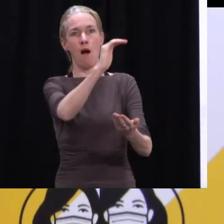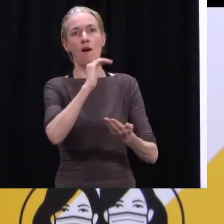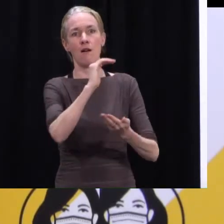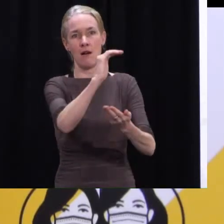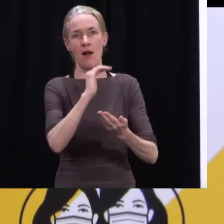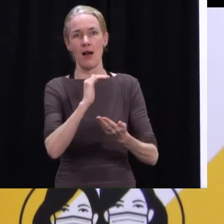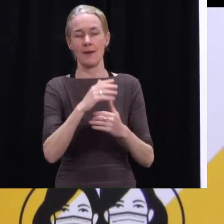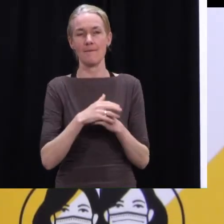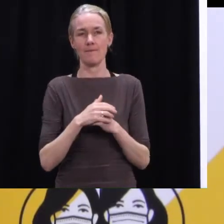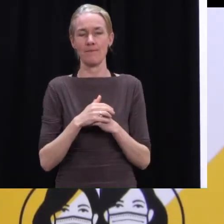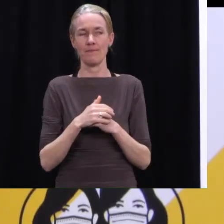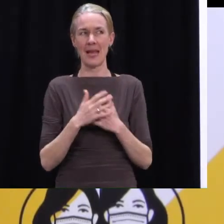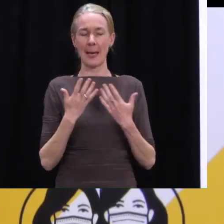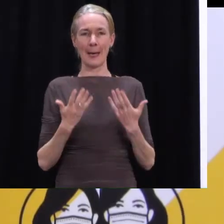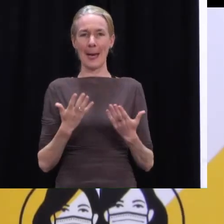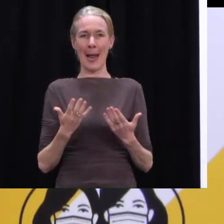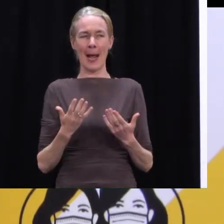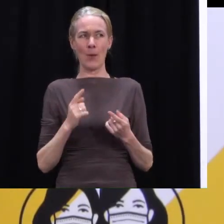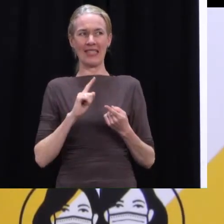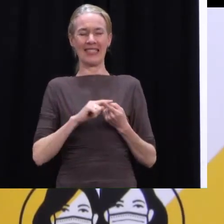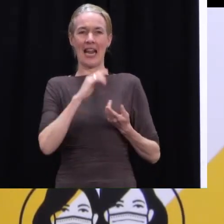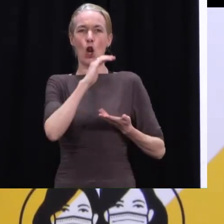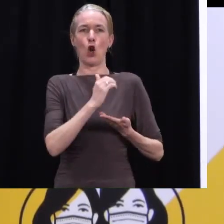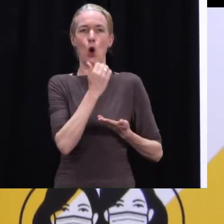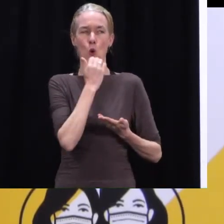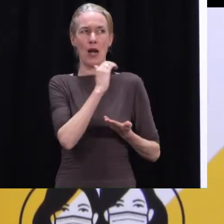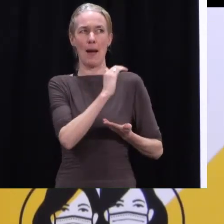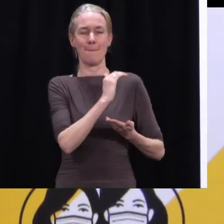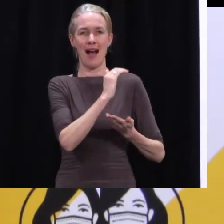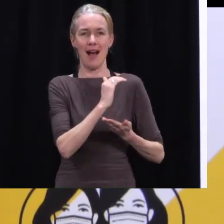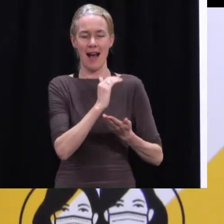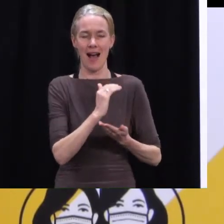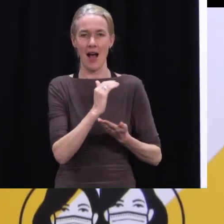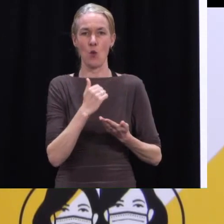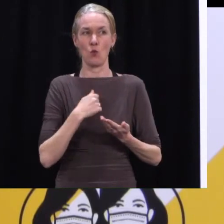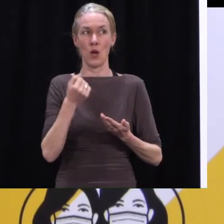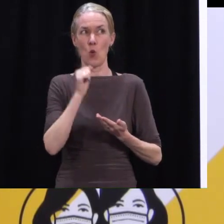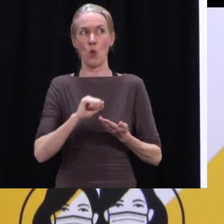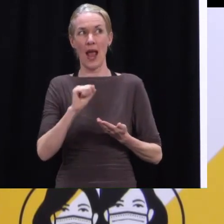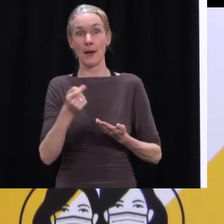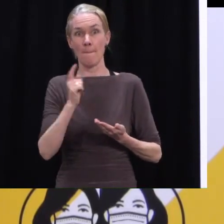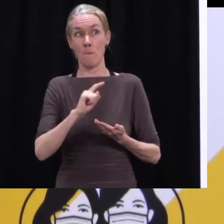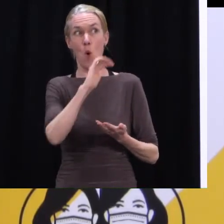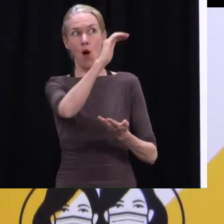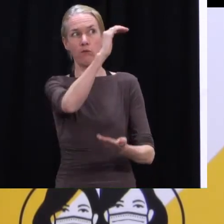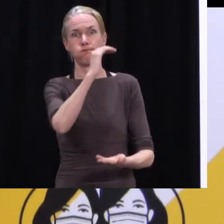we have very large deliveries. All of those supply issues